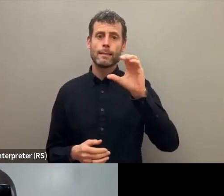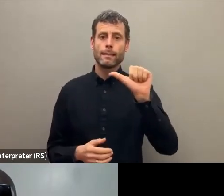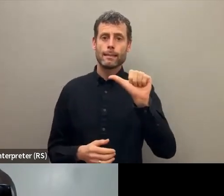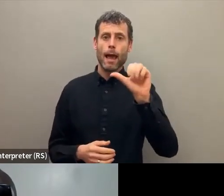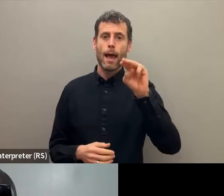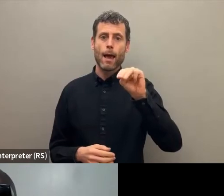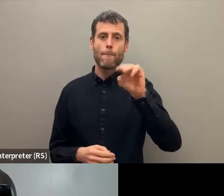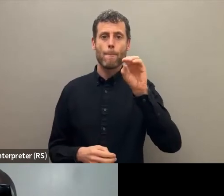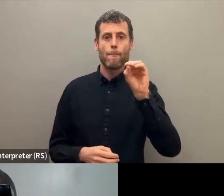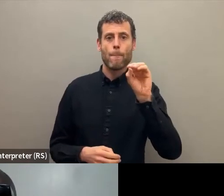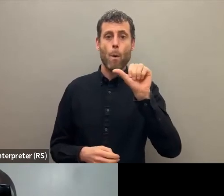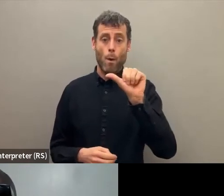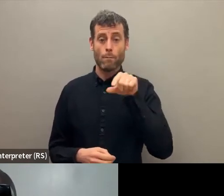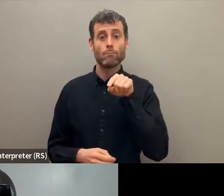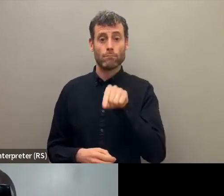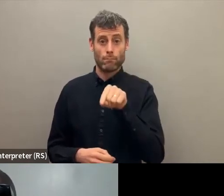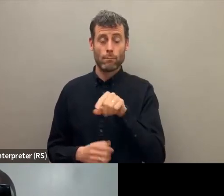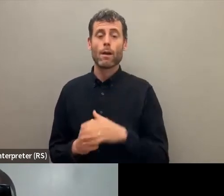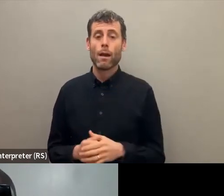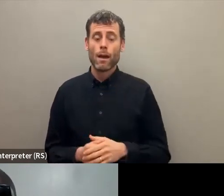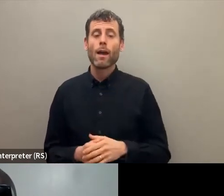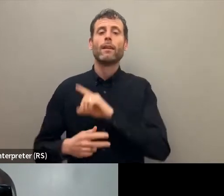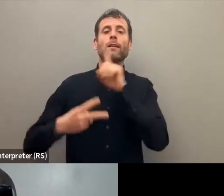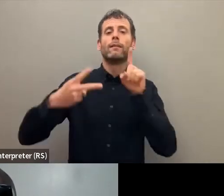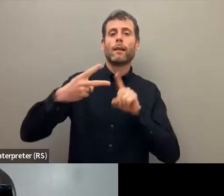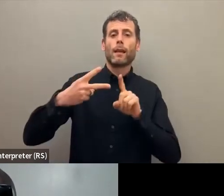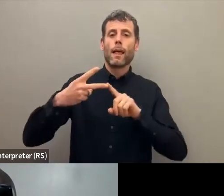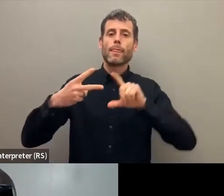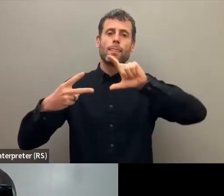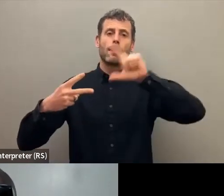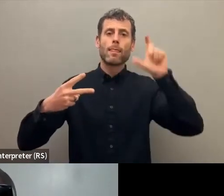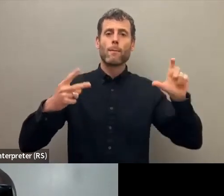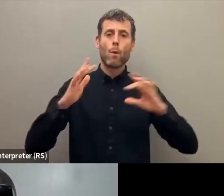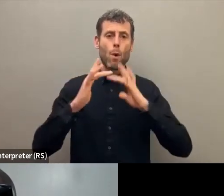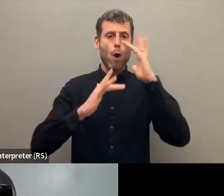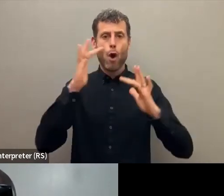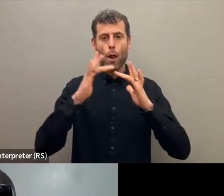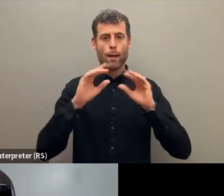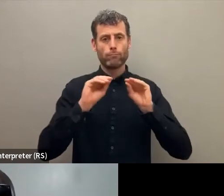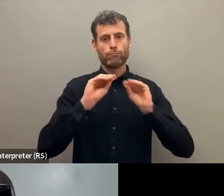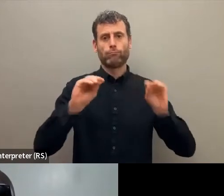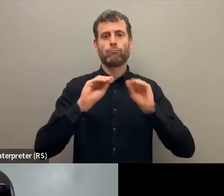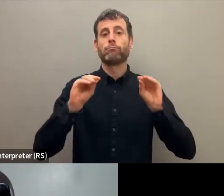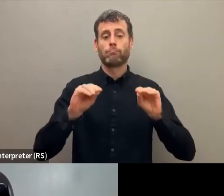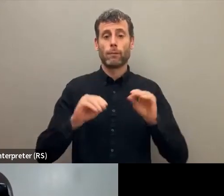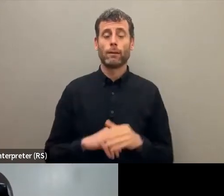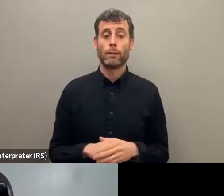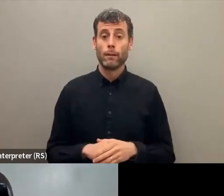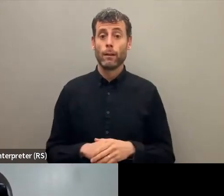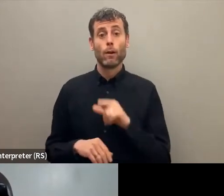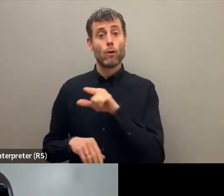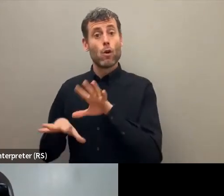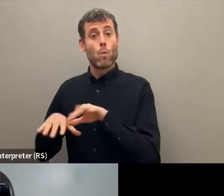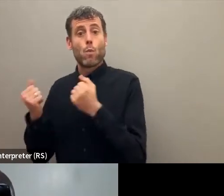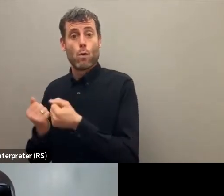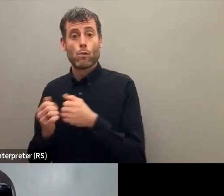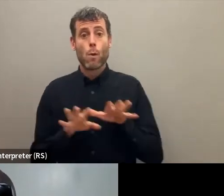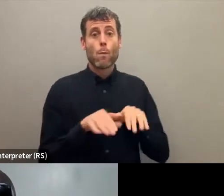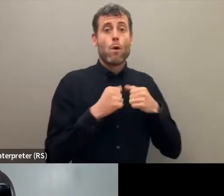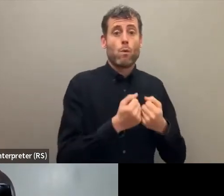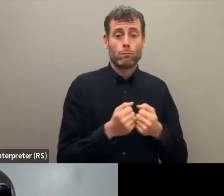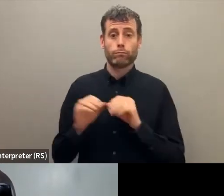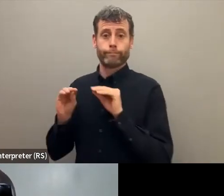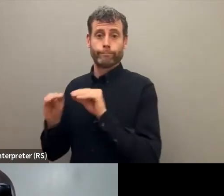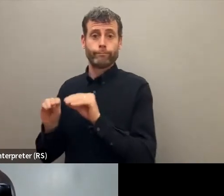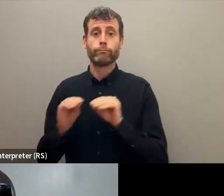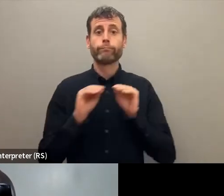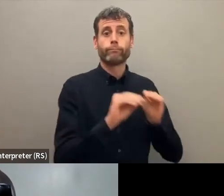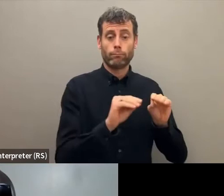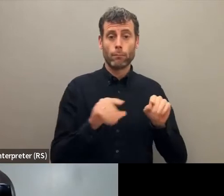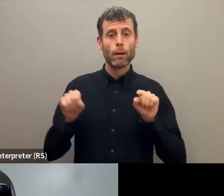Elizabeth Lockwood: And although many of these countries can just aggregate the indicators, they produce a few are using questions framed around functioning to identify this population.